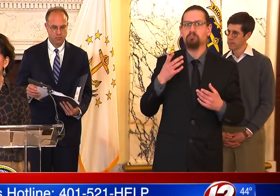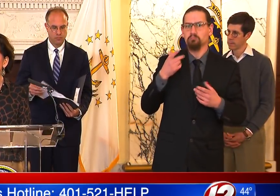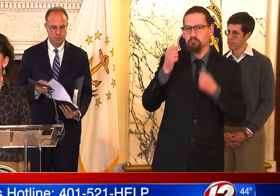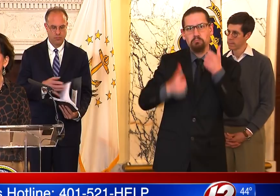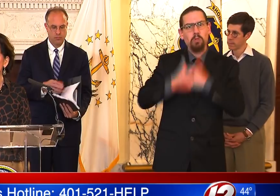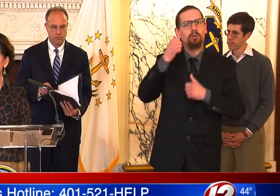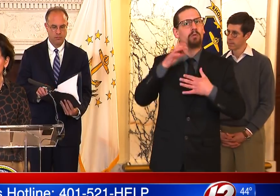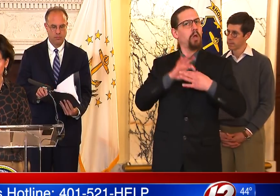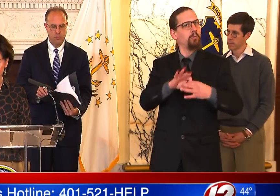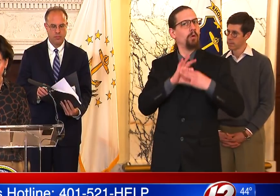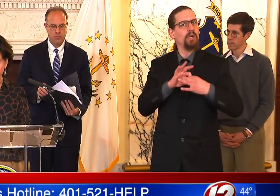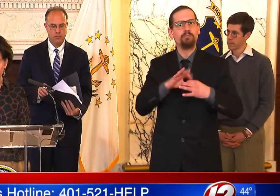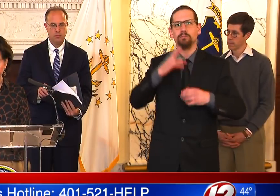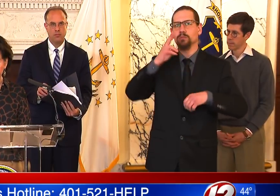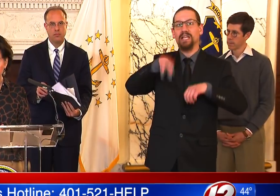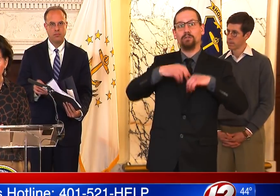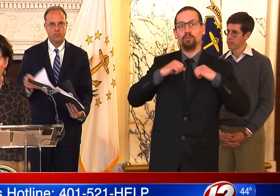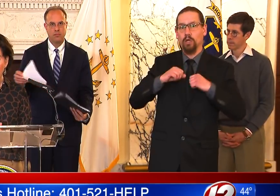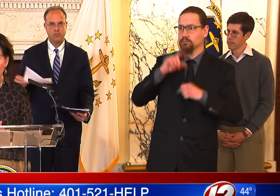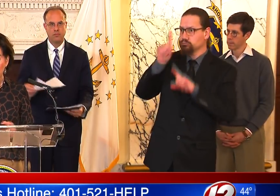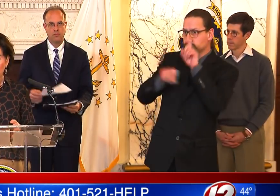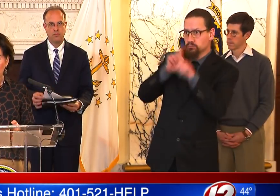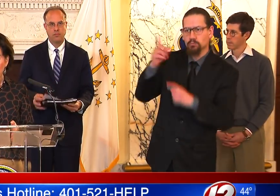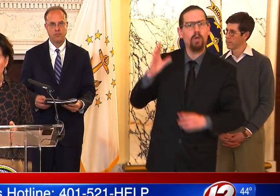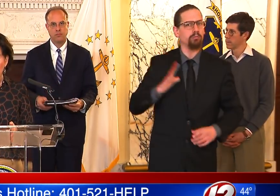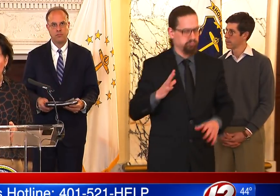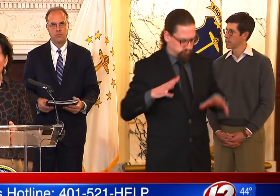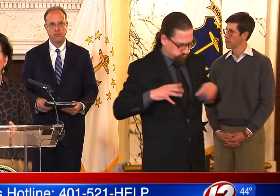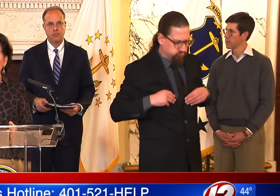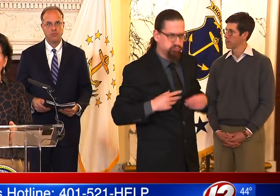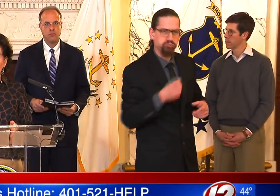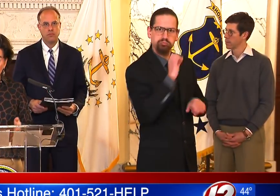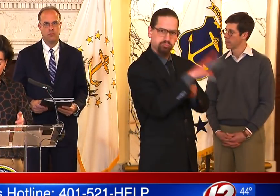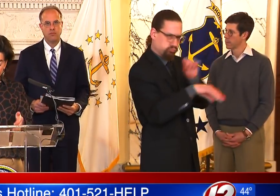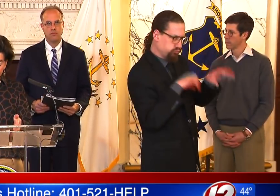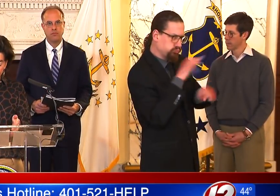IF I NEED TO EXPAND IT, I WILL DO IT. THEY REALIZE WE ARE DOING THIS FOR THEIR OWN SAFETY SO WE WILL